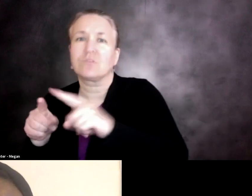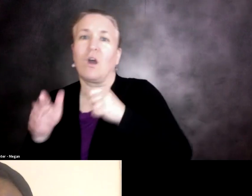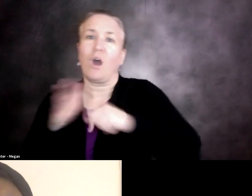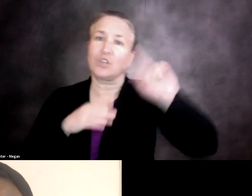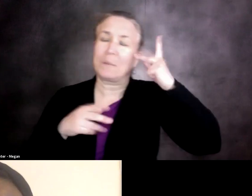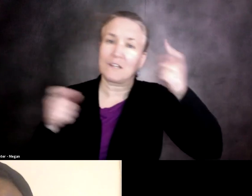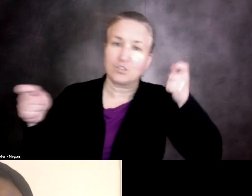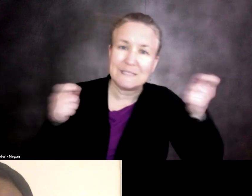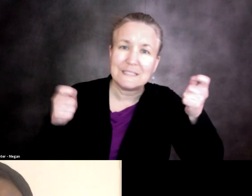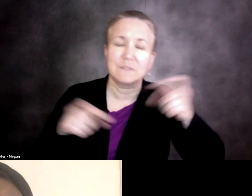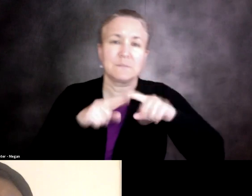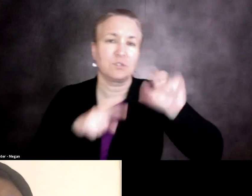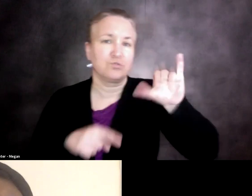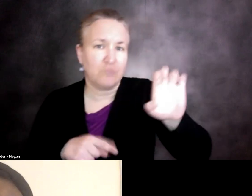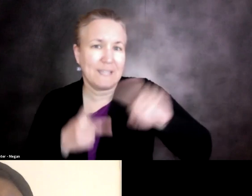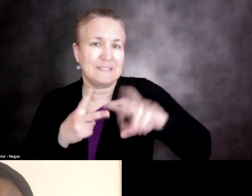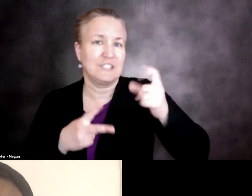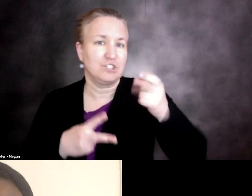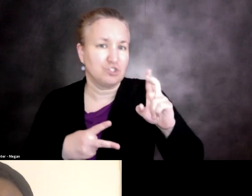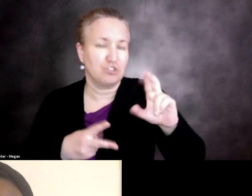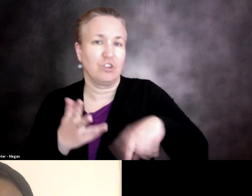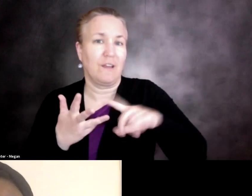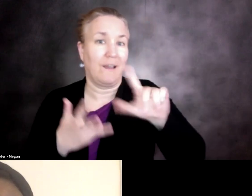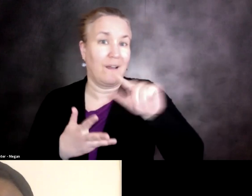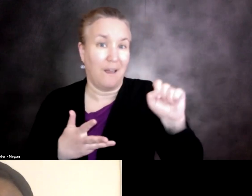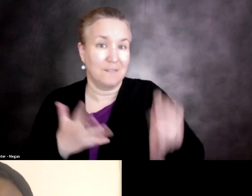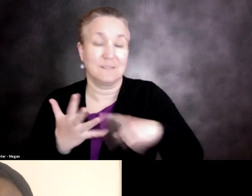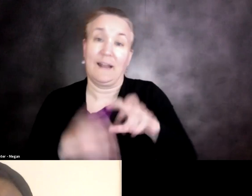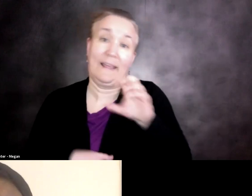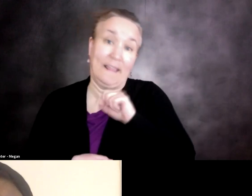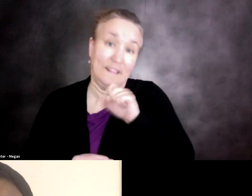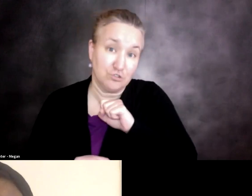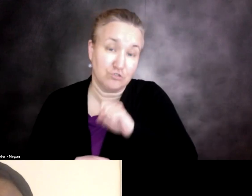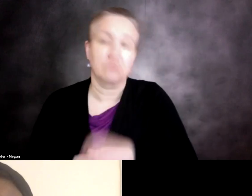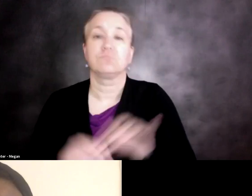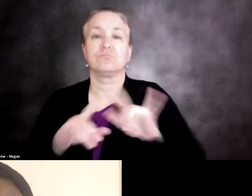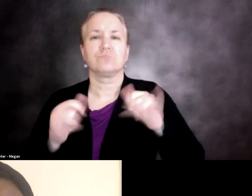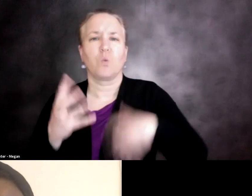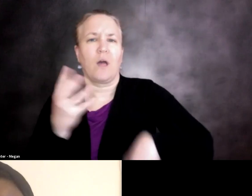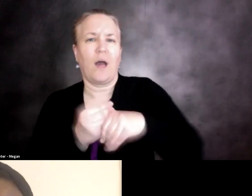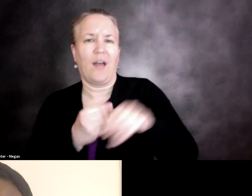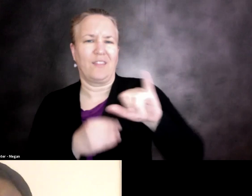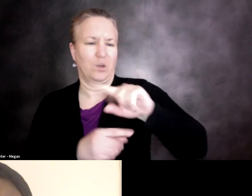by gender, by class and critically too, by age. And I should add that the question of children's agency